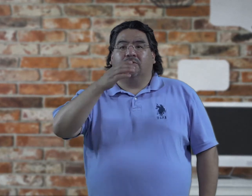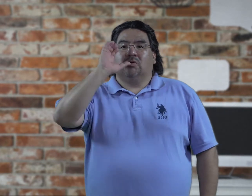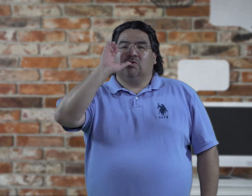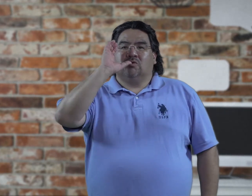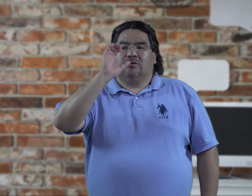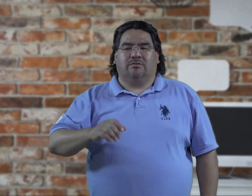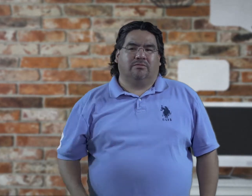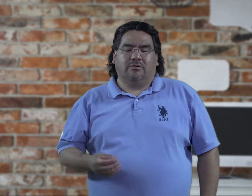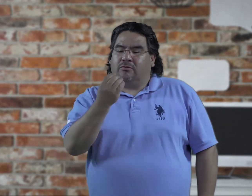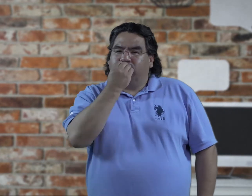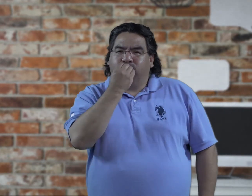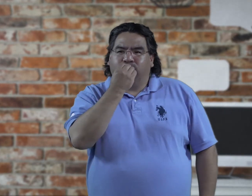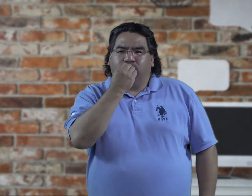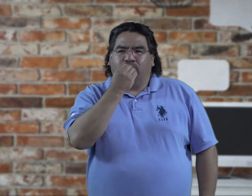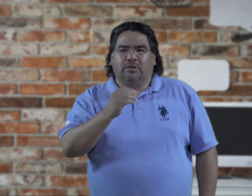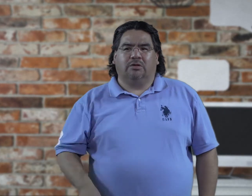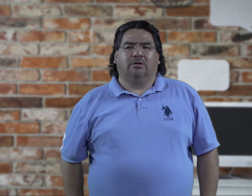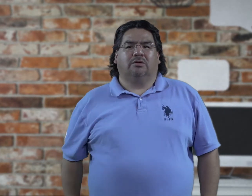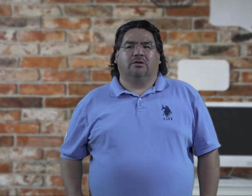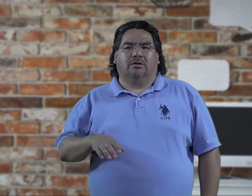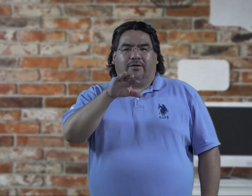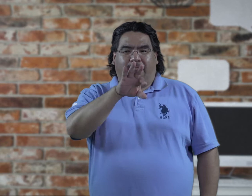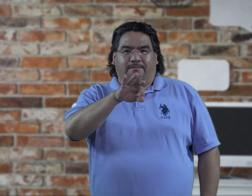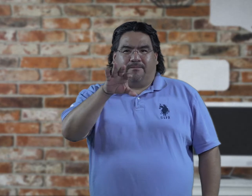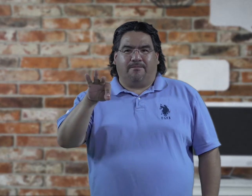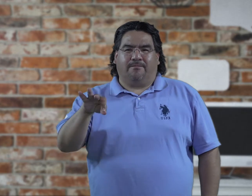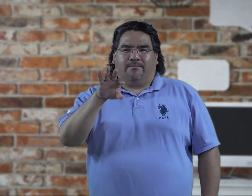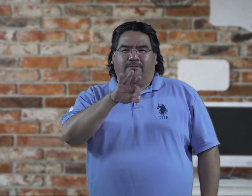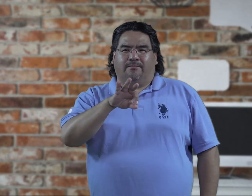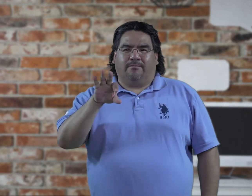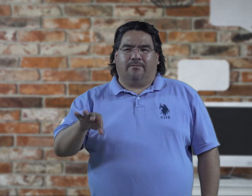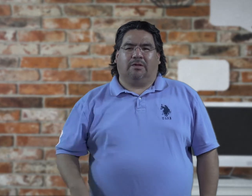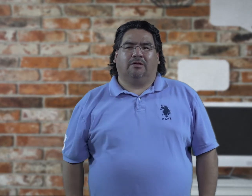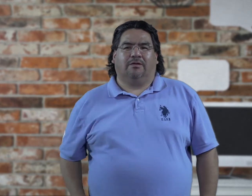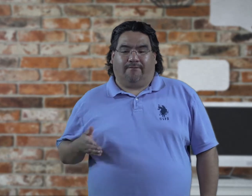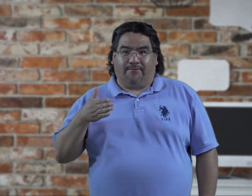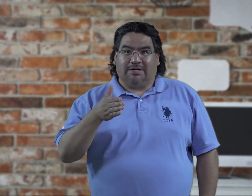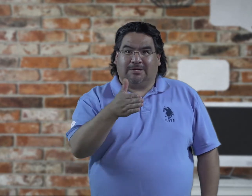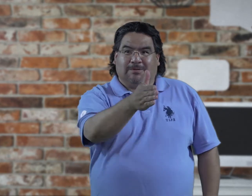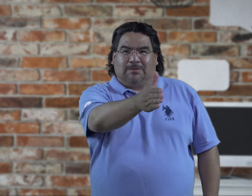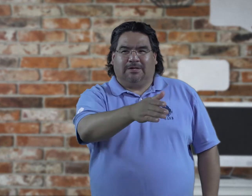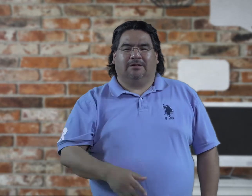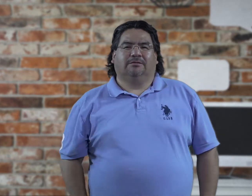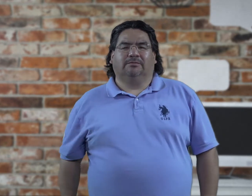Drink Eat French Fries Fish